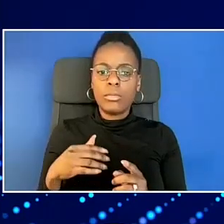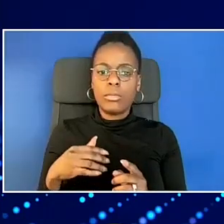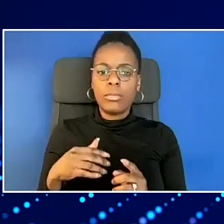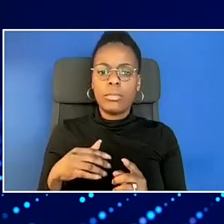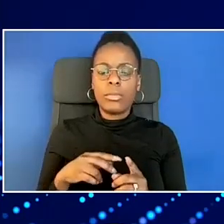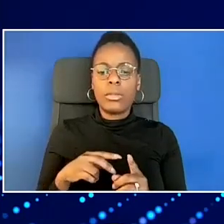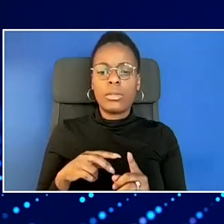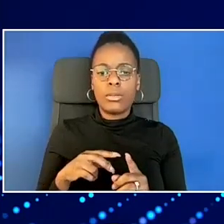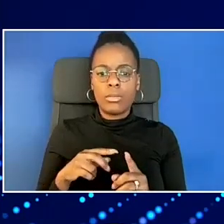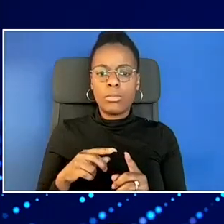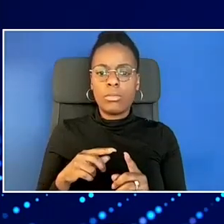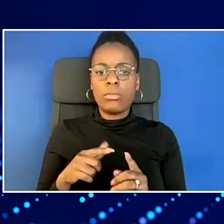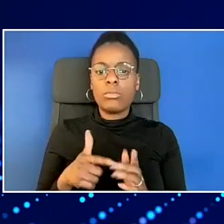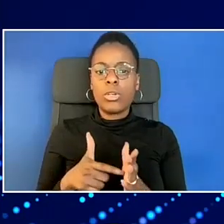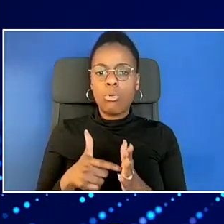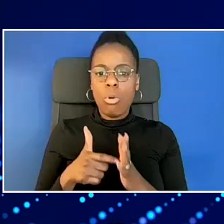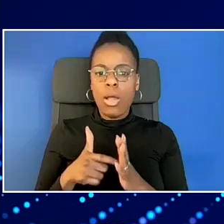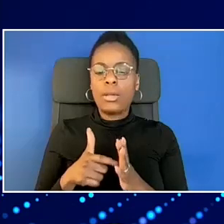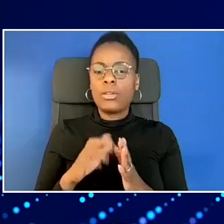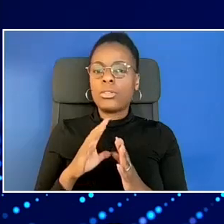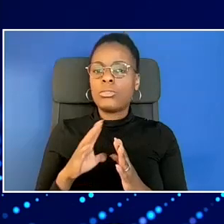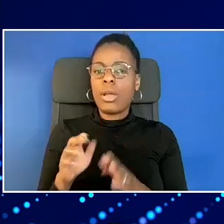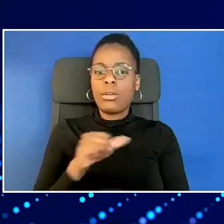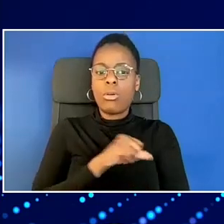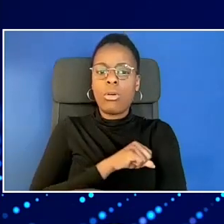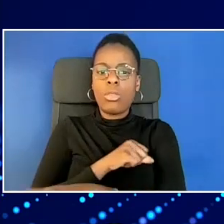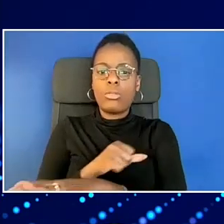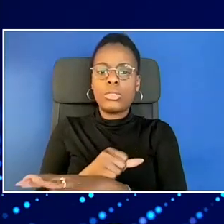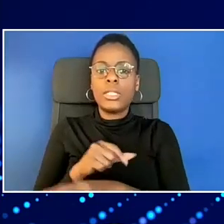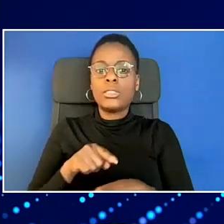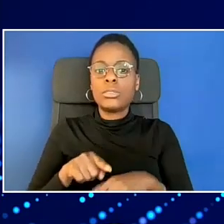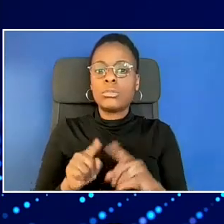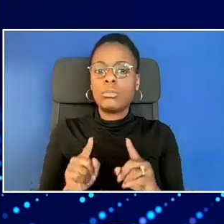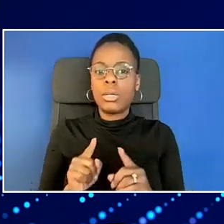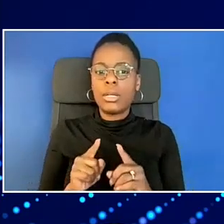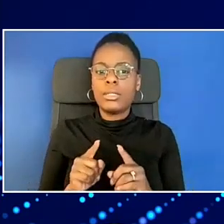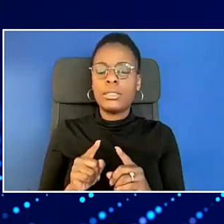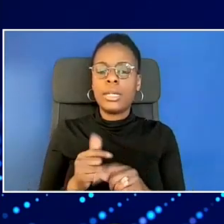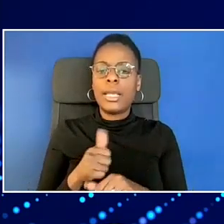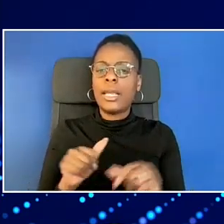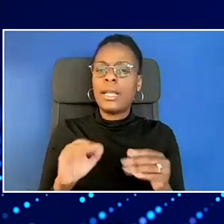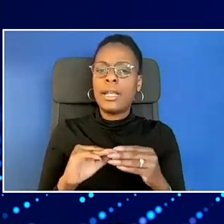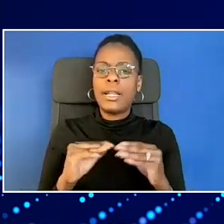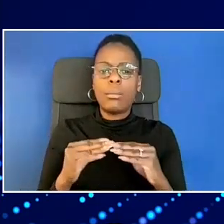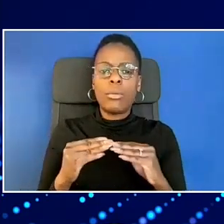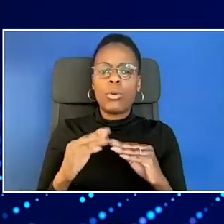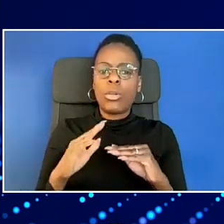is arbitrary, and I don't think it gets at where real risk lies. And let me give you an example.